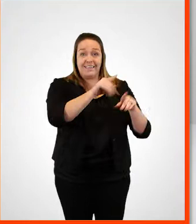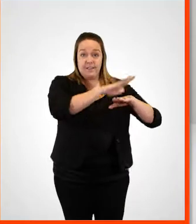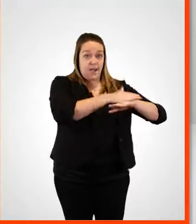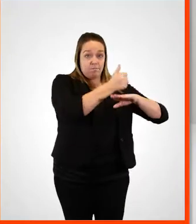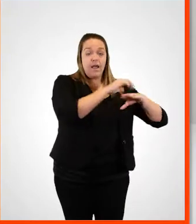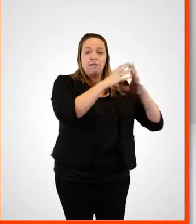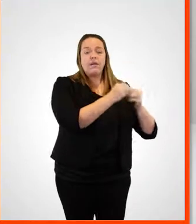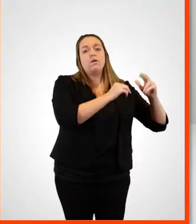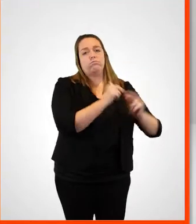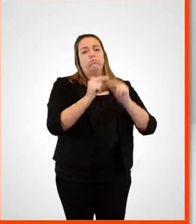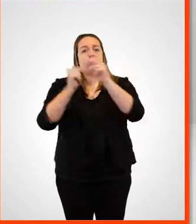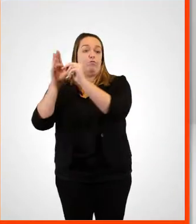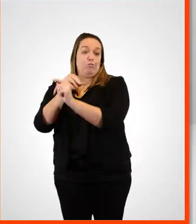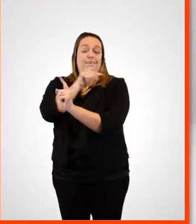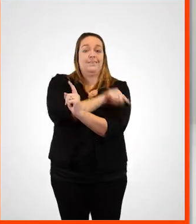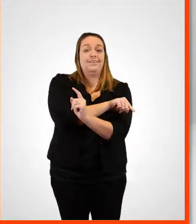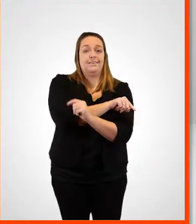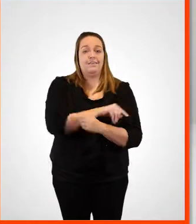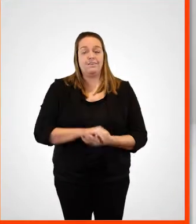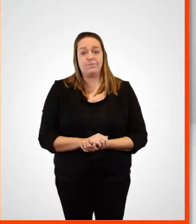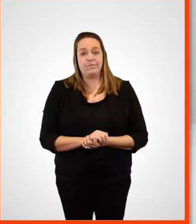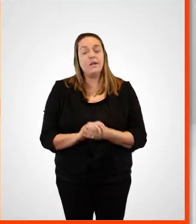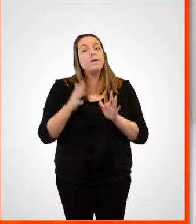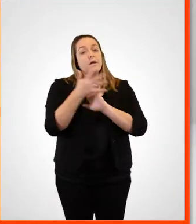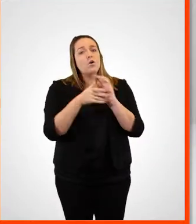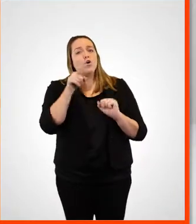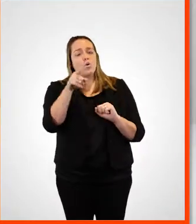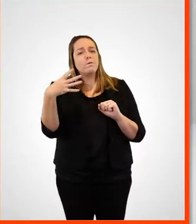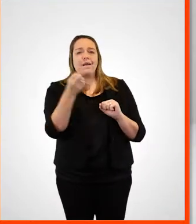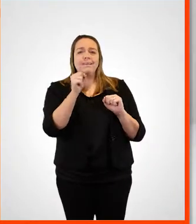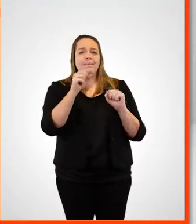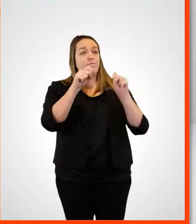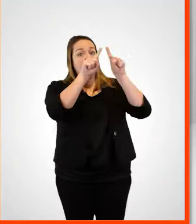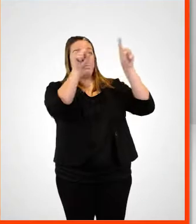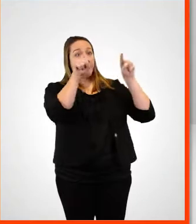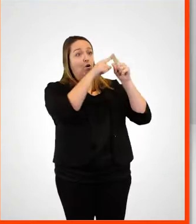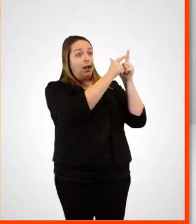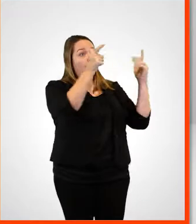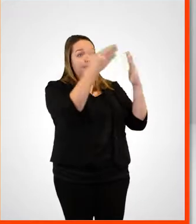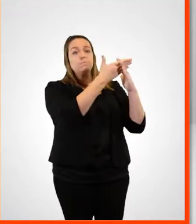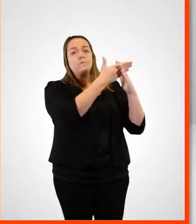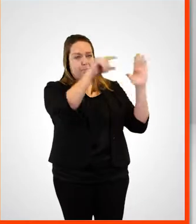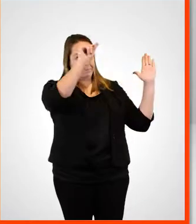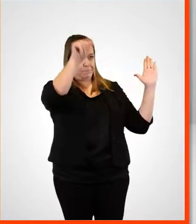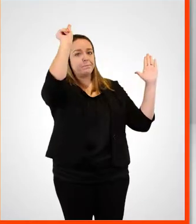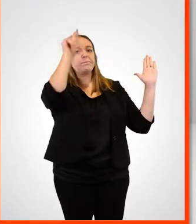It's predicated on the fact that you have been able to tick that box, that the language has been made accessible for the children.